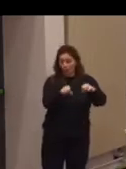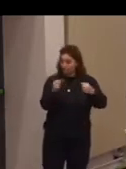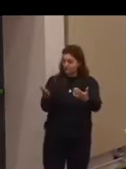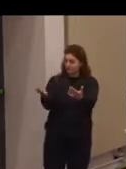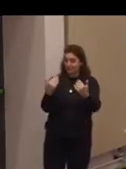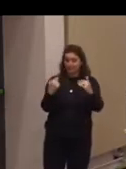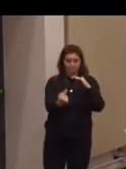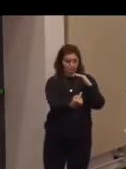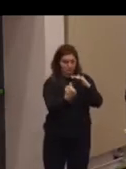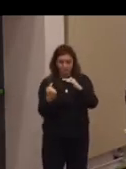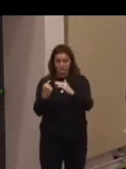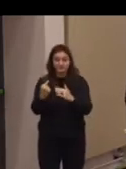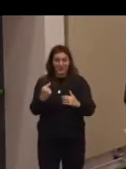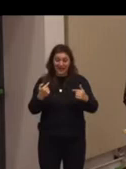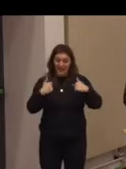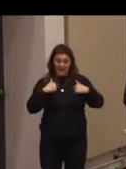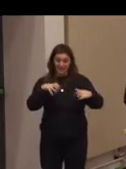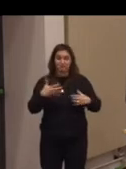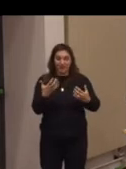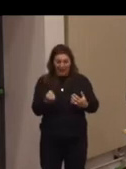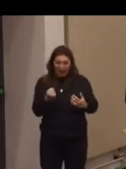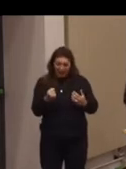Refugees may not have access due to their legal status as non‑citizens.